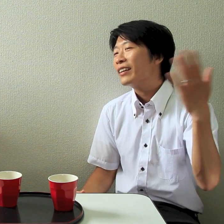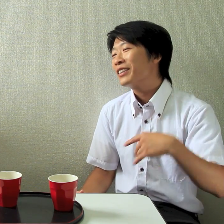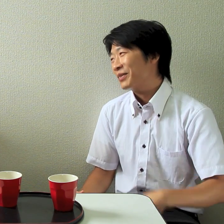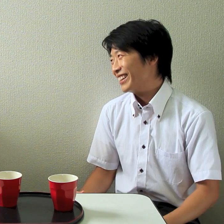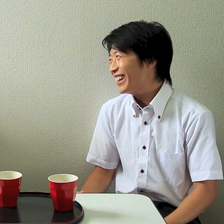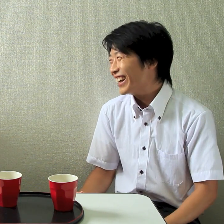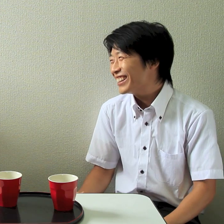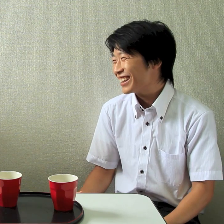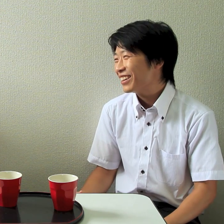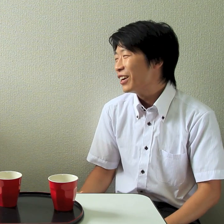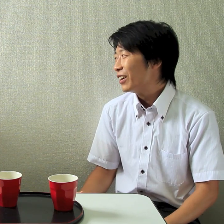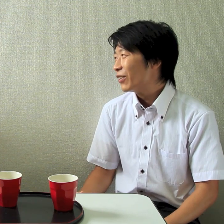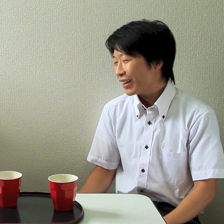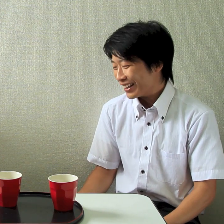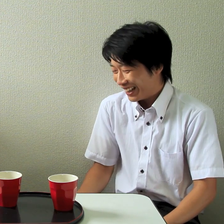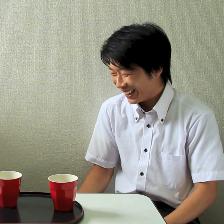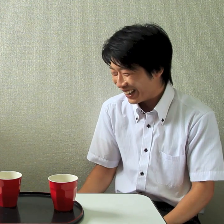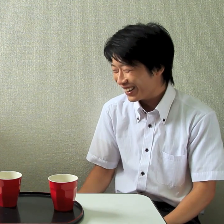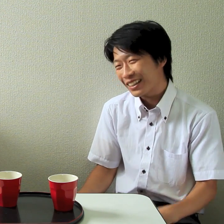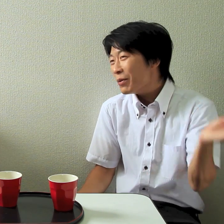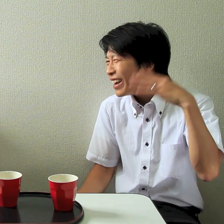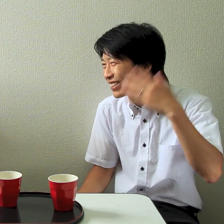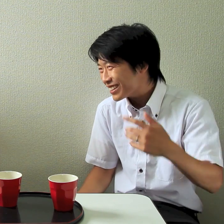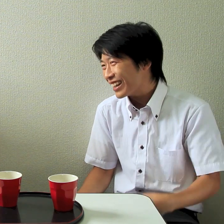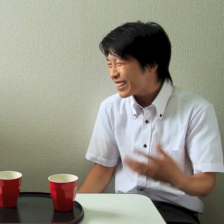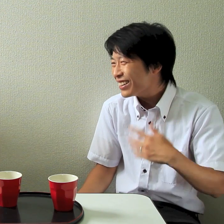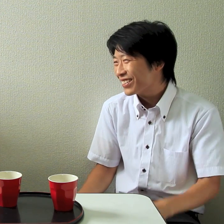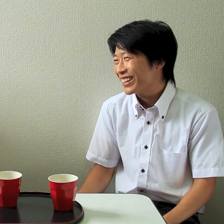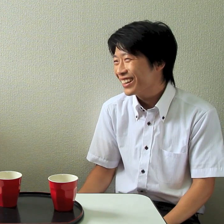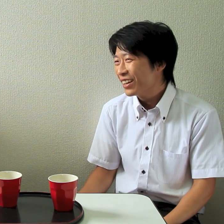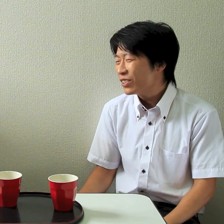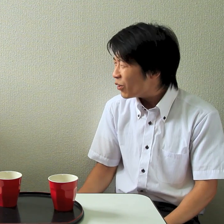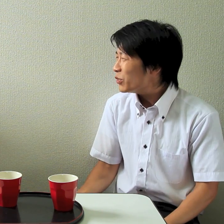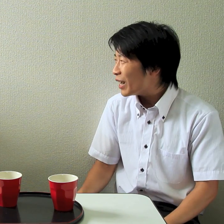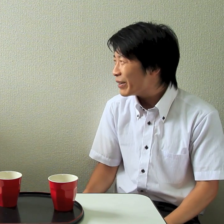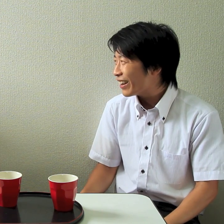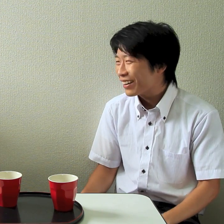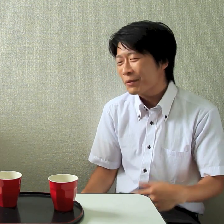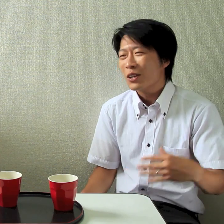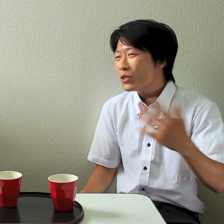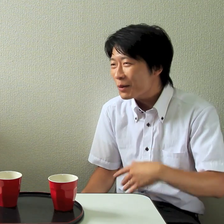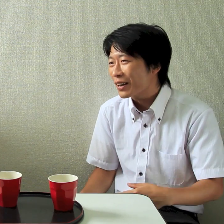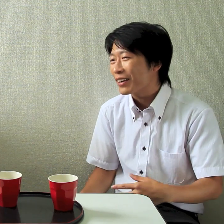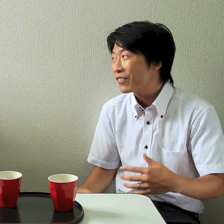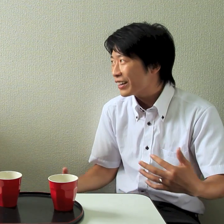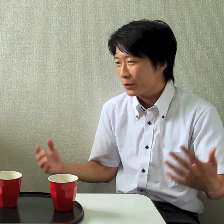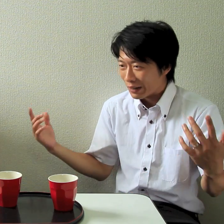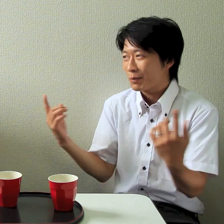"Come here, I gotta tell you something". "What?" "Just come here!" "No, you come here!" I'm like, "No, you come here!"